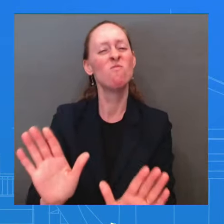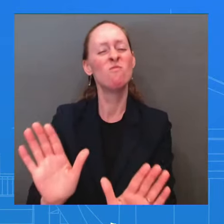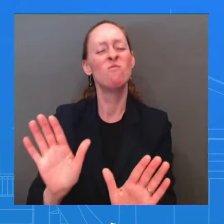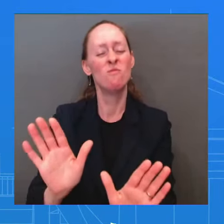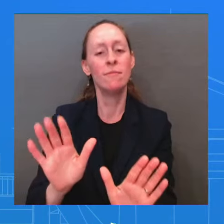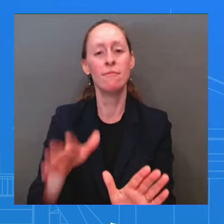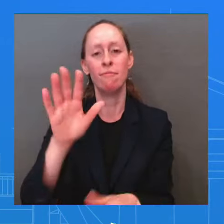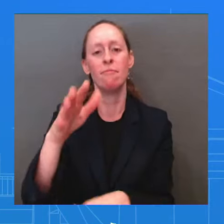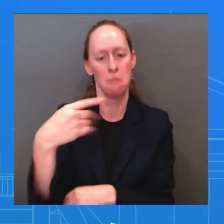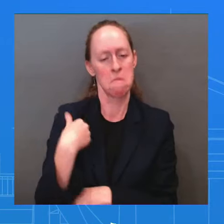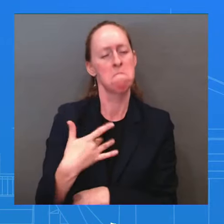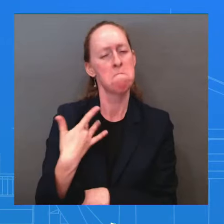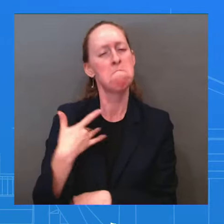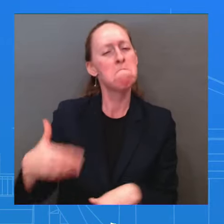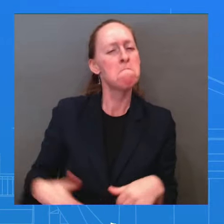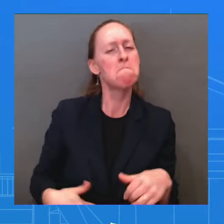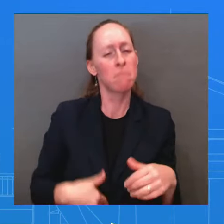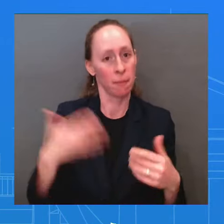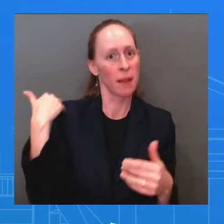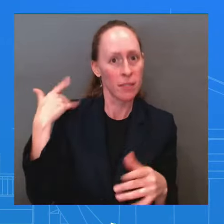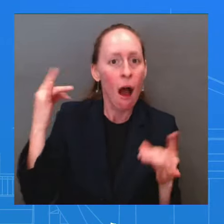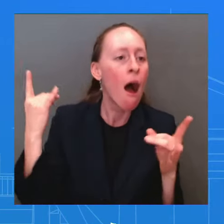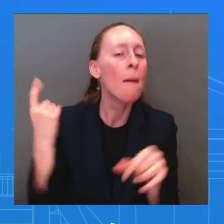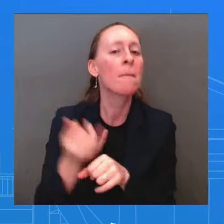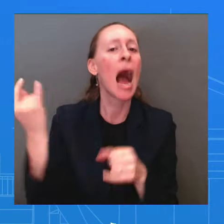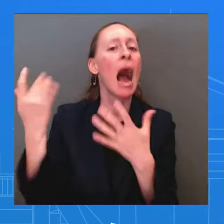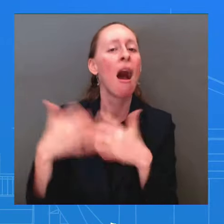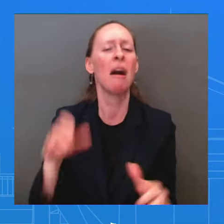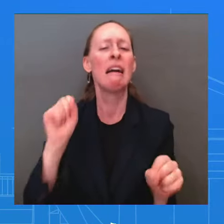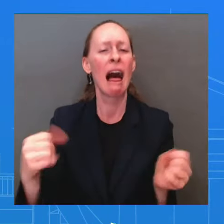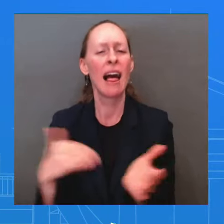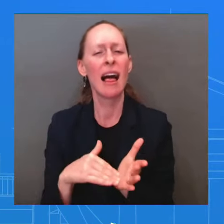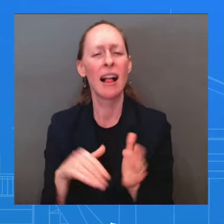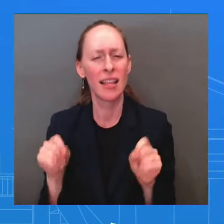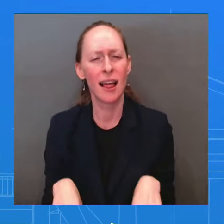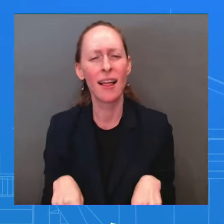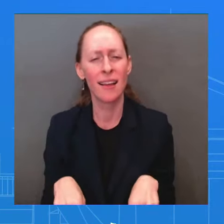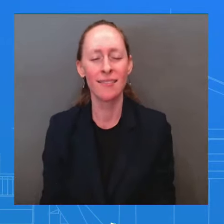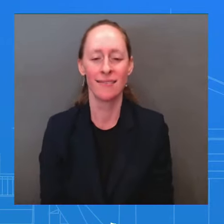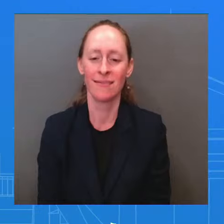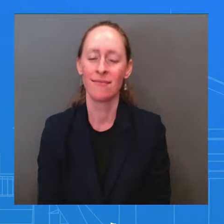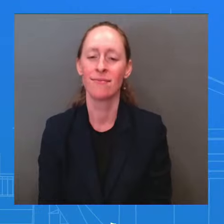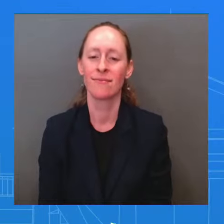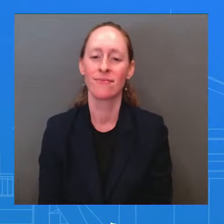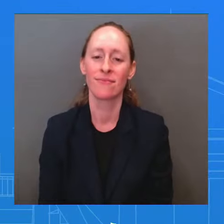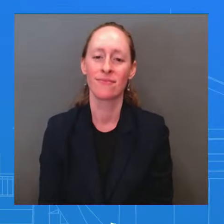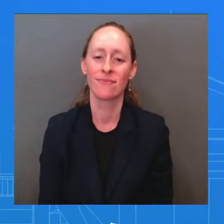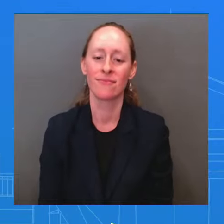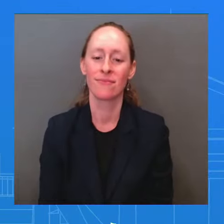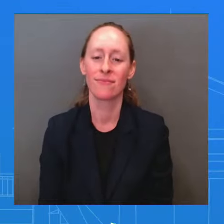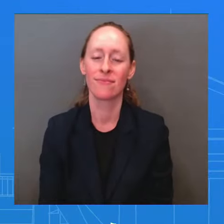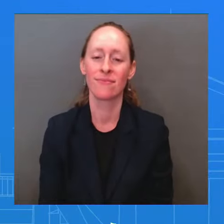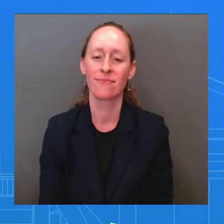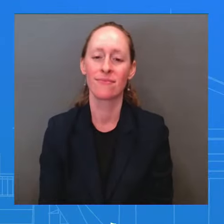And we're going to encourage all the parties to continue to have this conversation. The Press: And just a brief second one. Would the President pardon or commute his son if he's convicted?